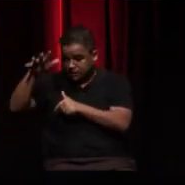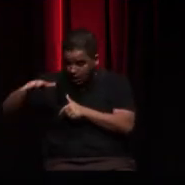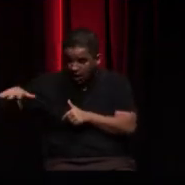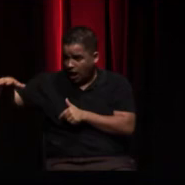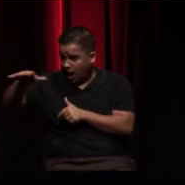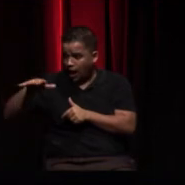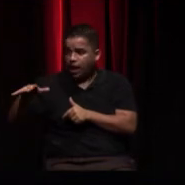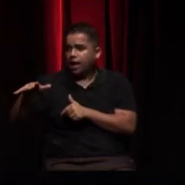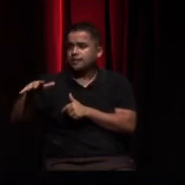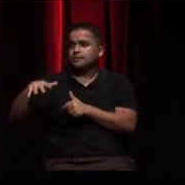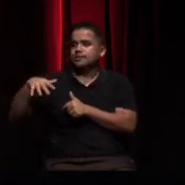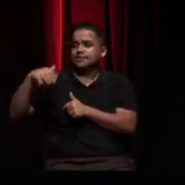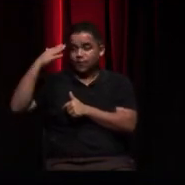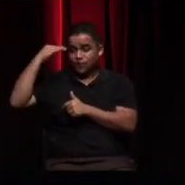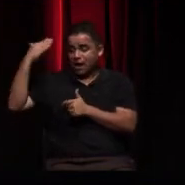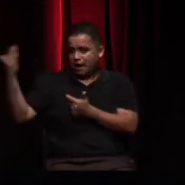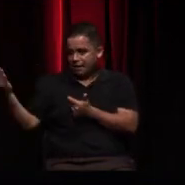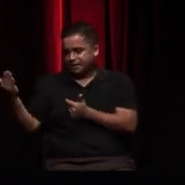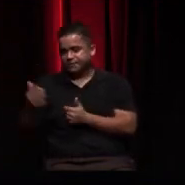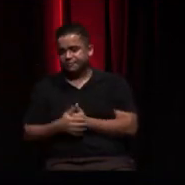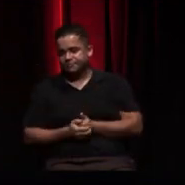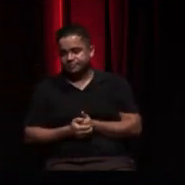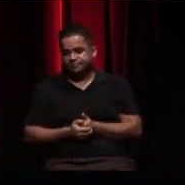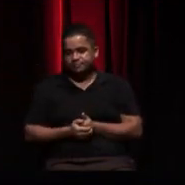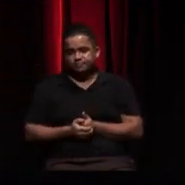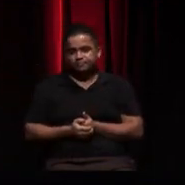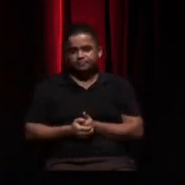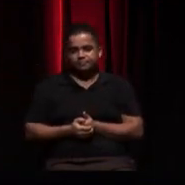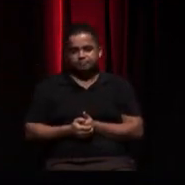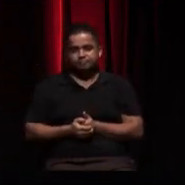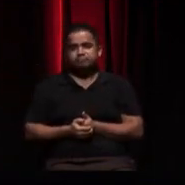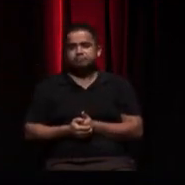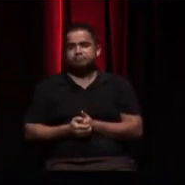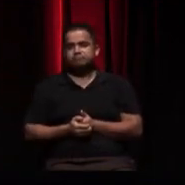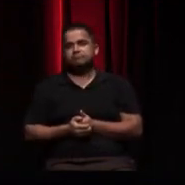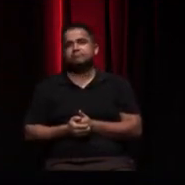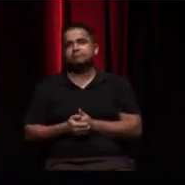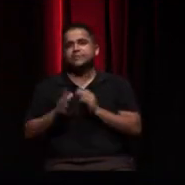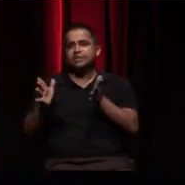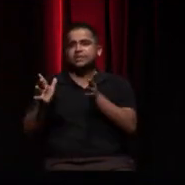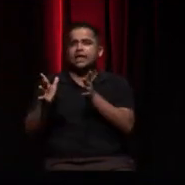it was doing what?